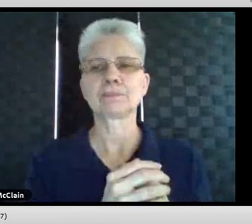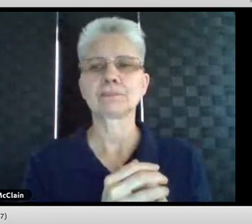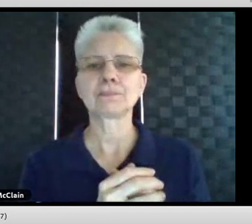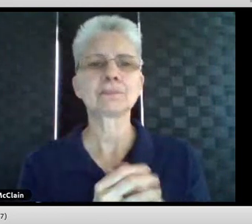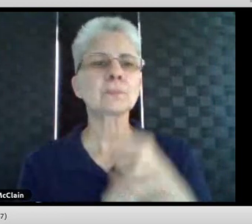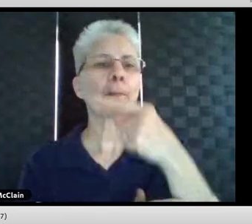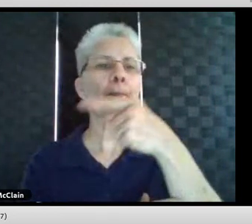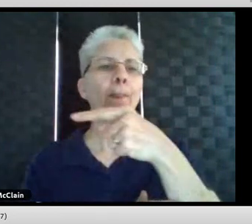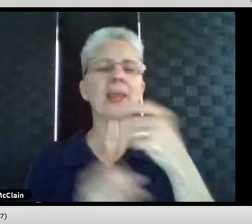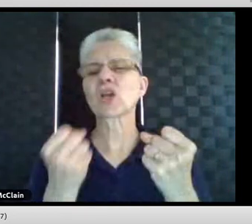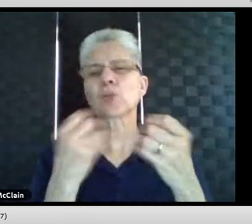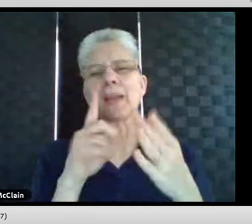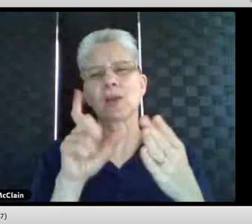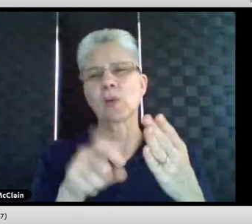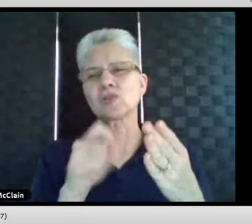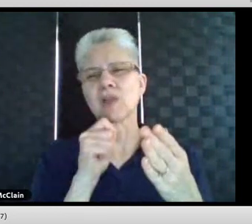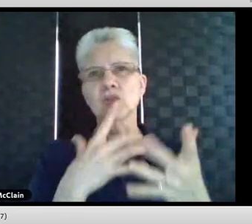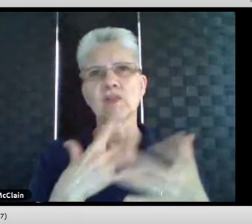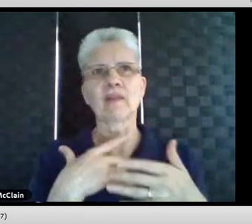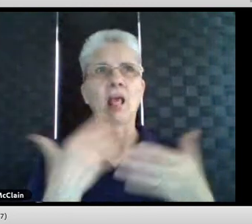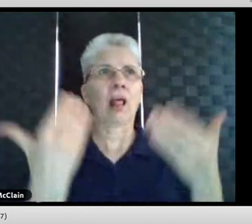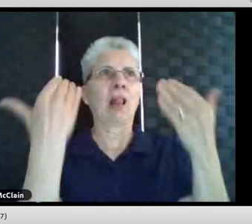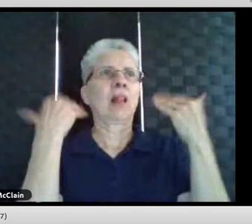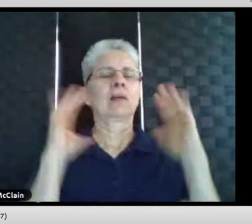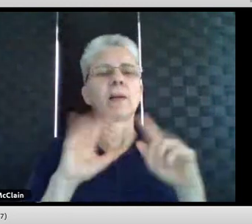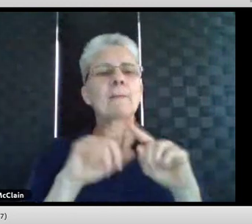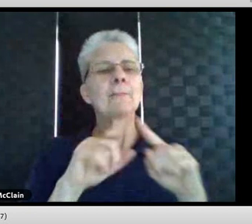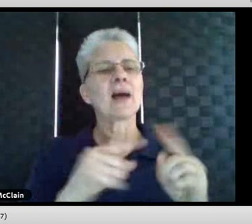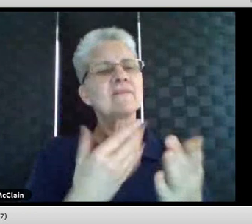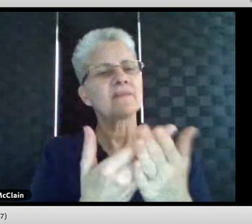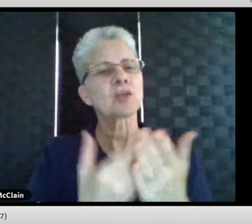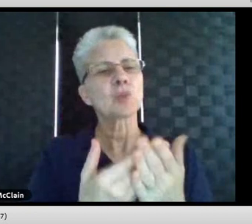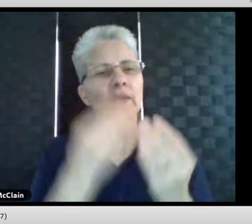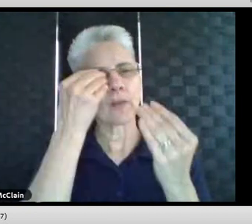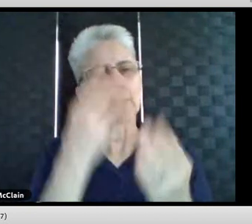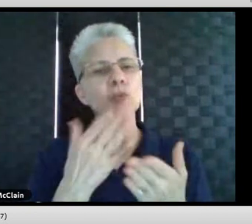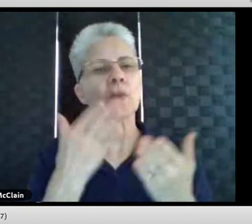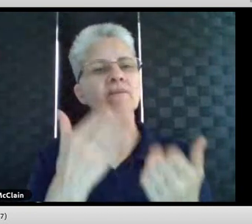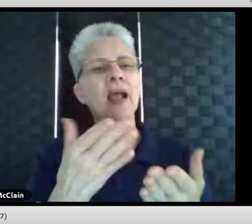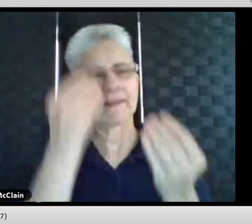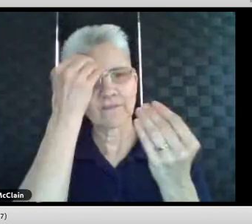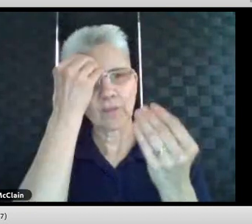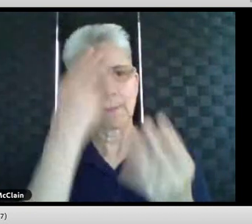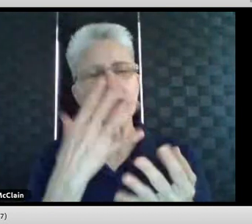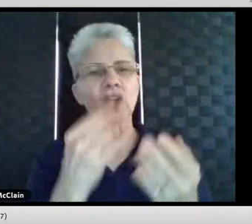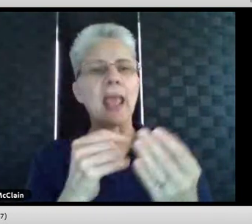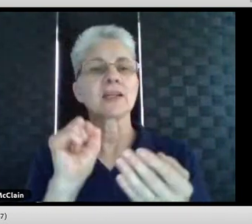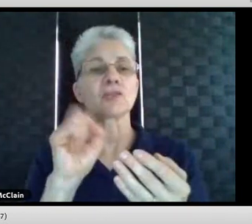and there's not too many questions, so I don't want you to feel overwhelmed. Factual information: " They provided information and a source."